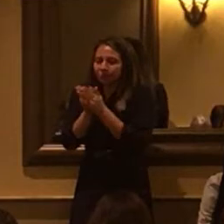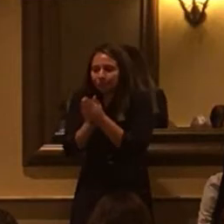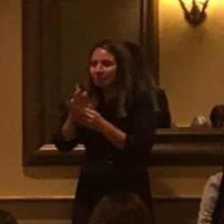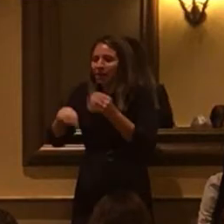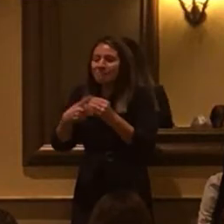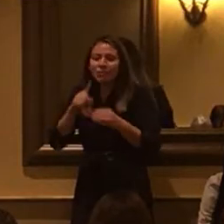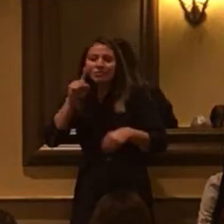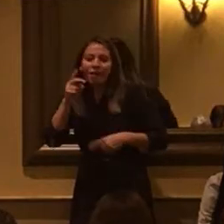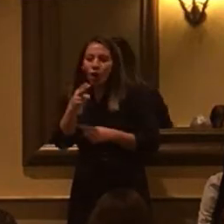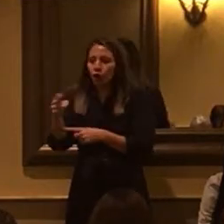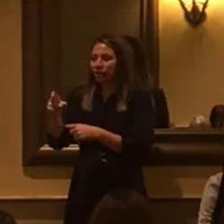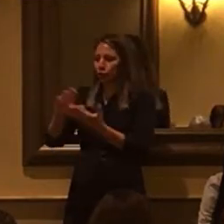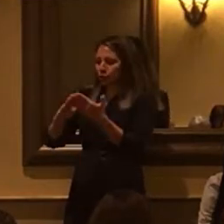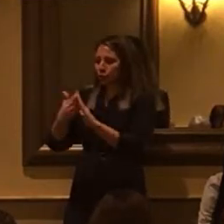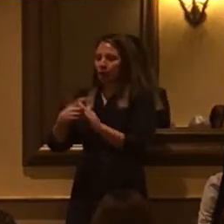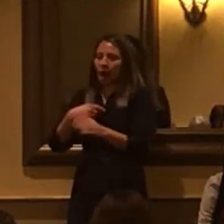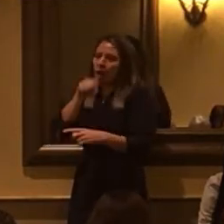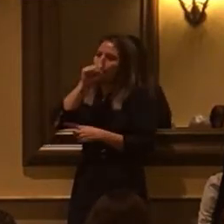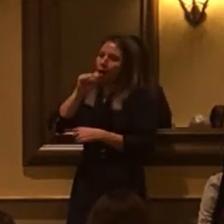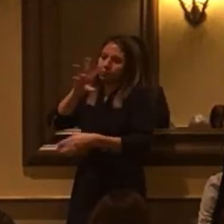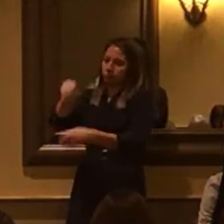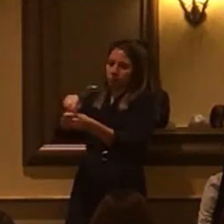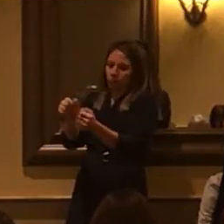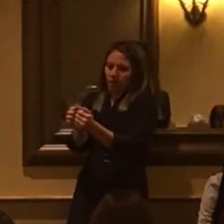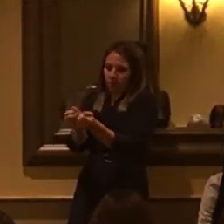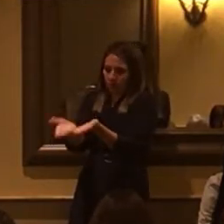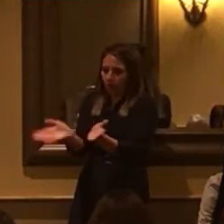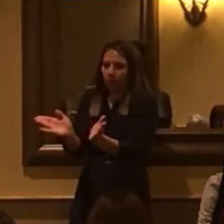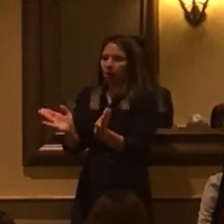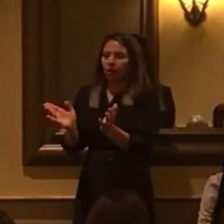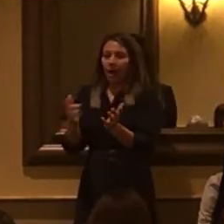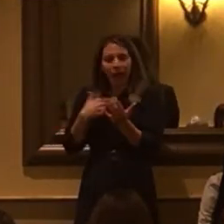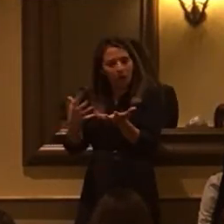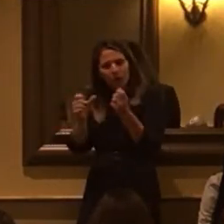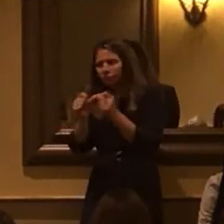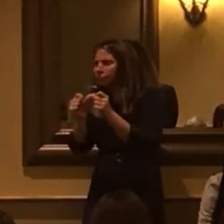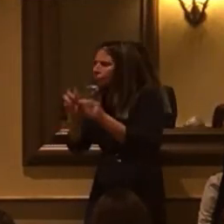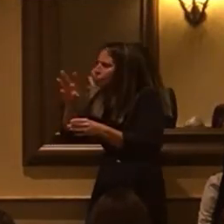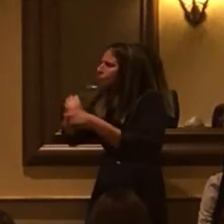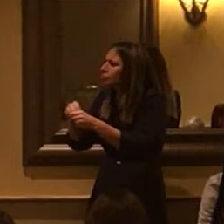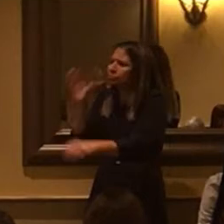I love being a part of it. And i really... I want to continue being a part of it my entire life